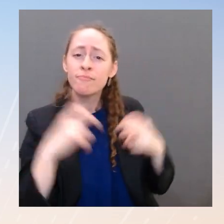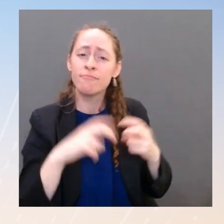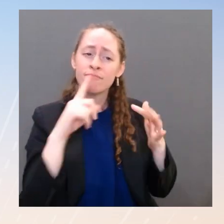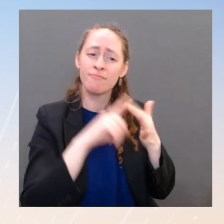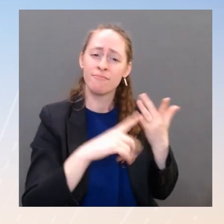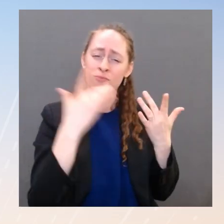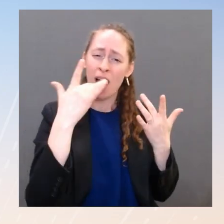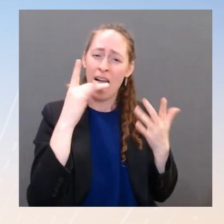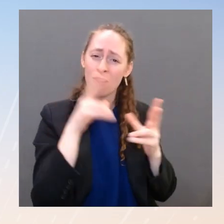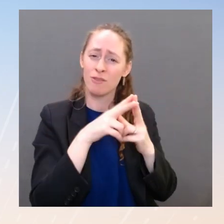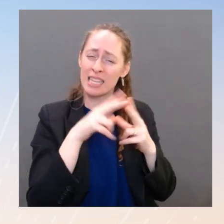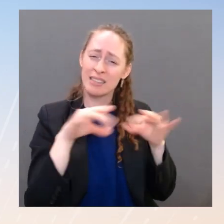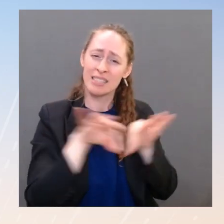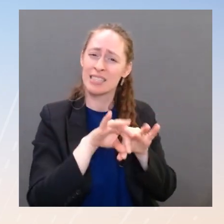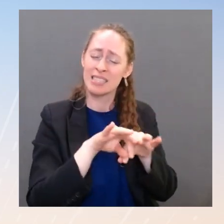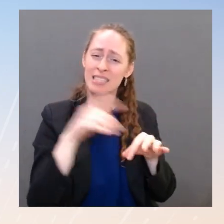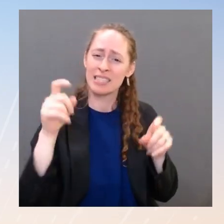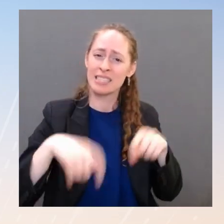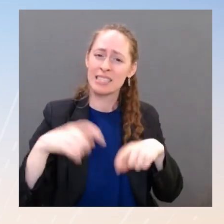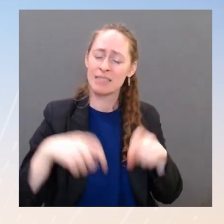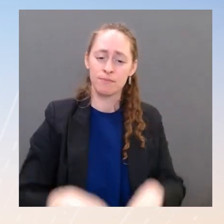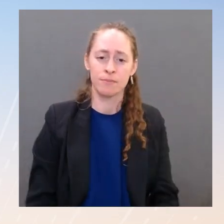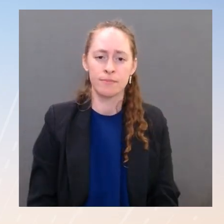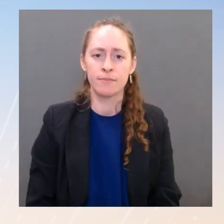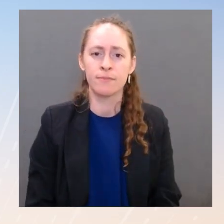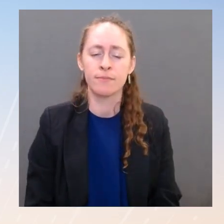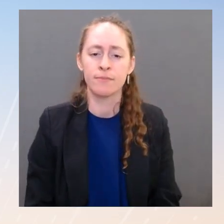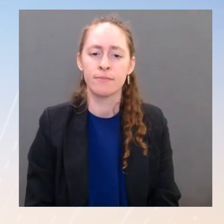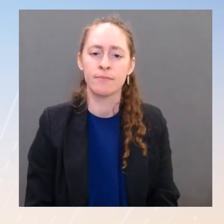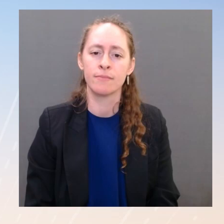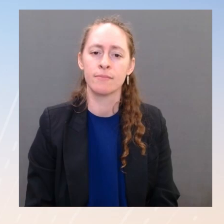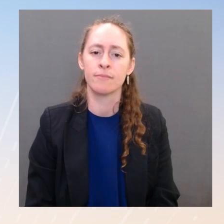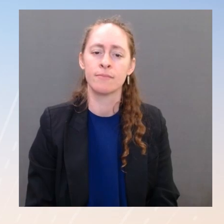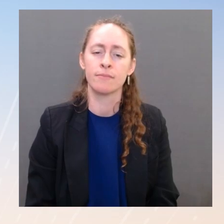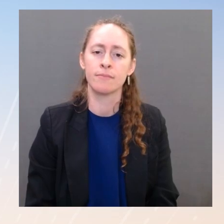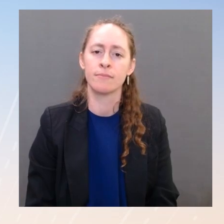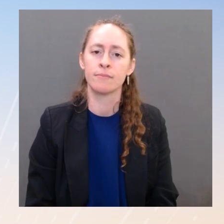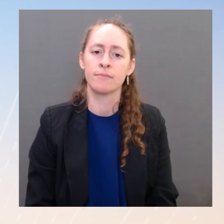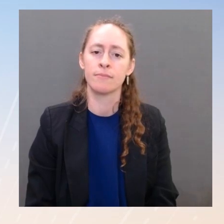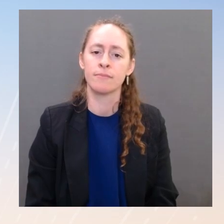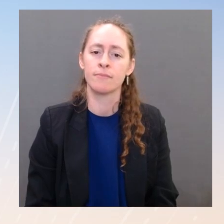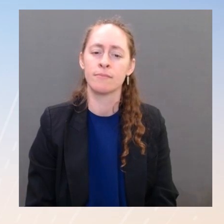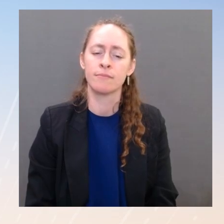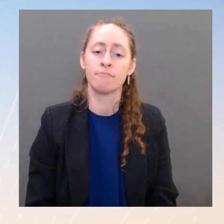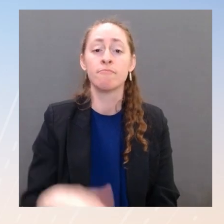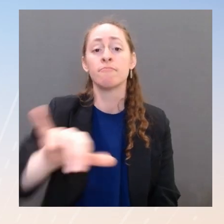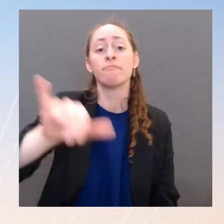Tomorrow is an opportunity not just to talk about the supplemental package, but also to talk about the Bipartisan Innovation Act